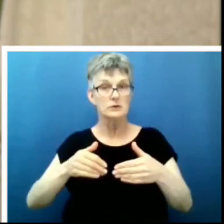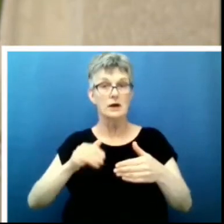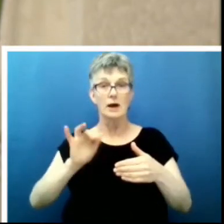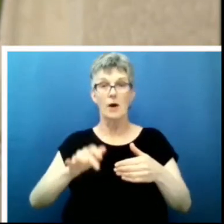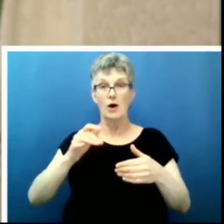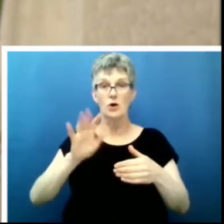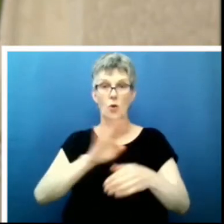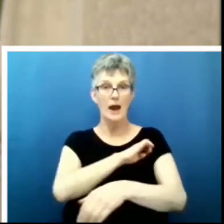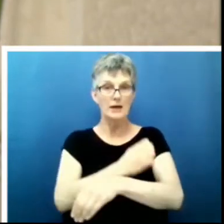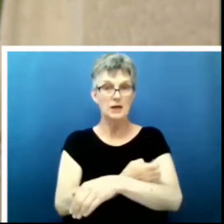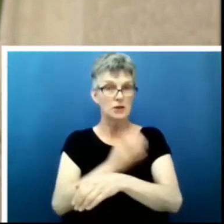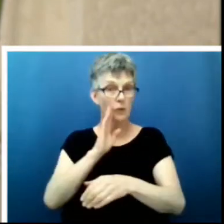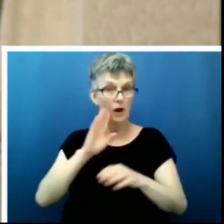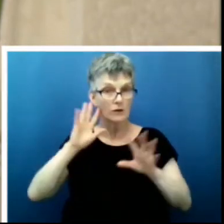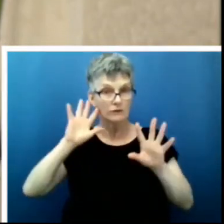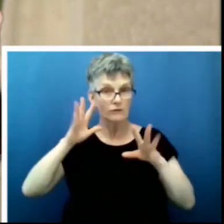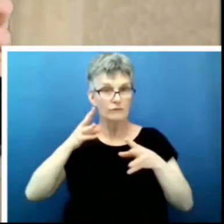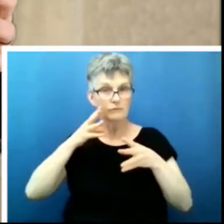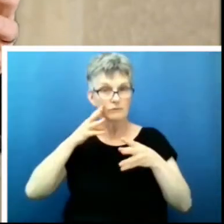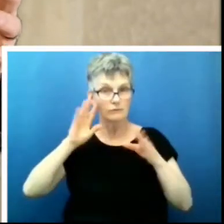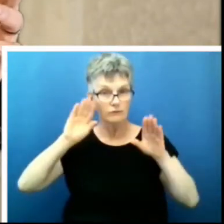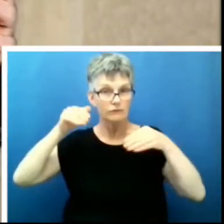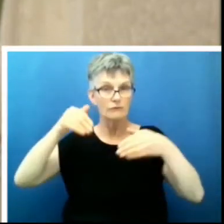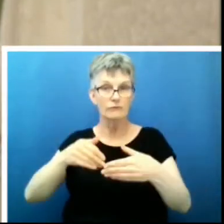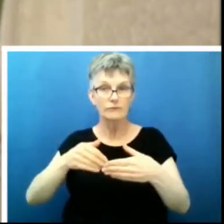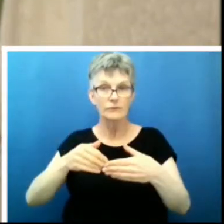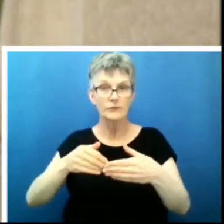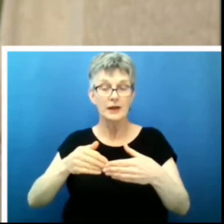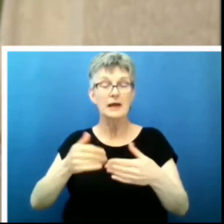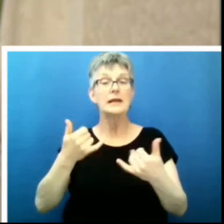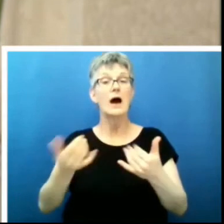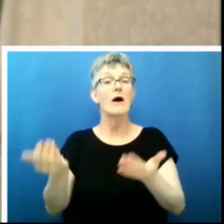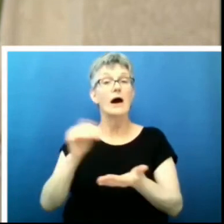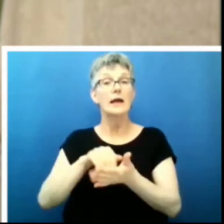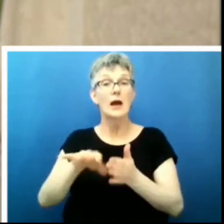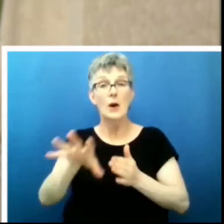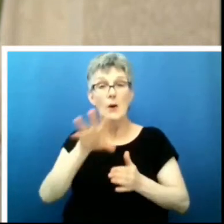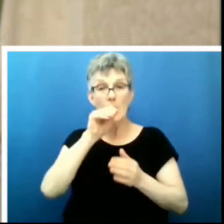And inhale once more. And as you exhale you can open your eyes and put it into your heart.